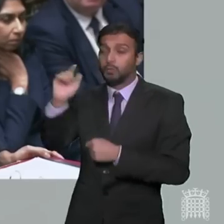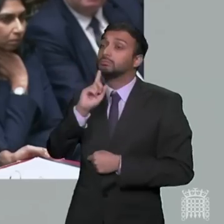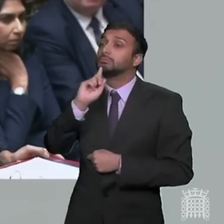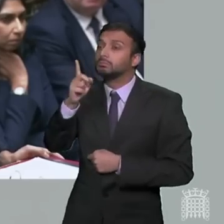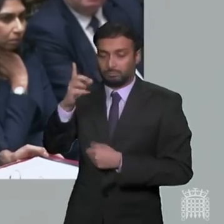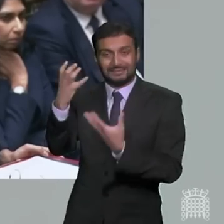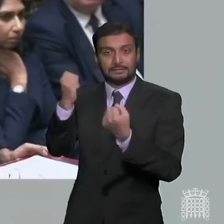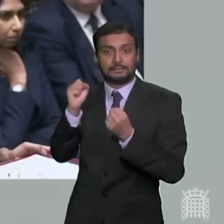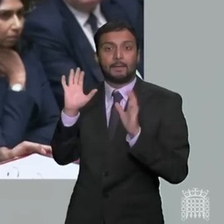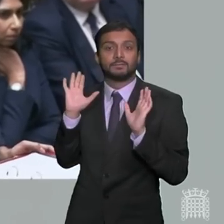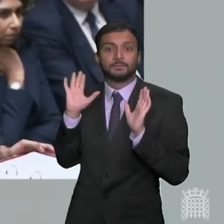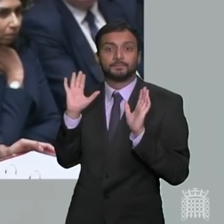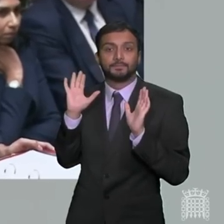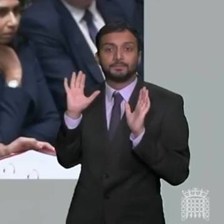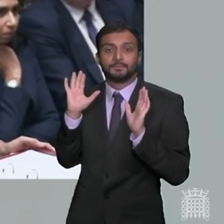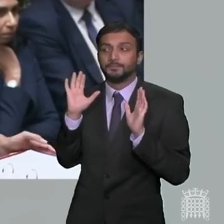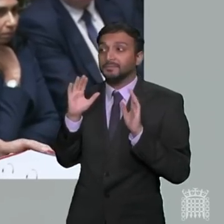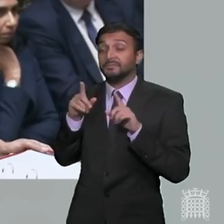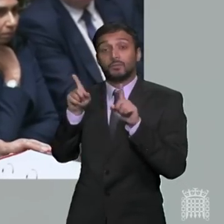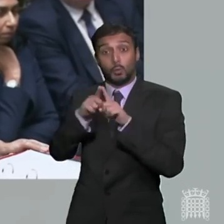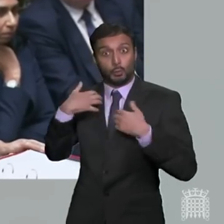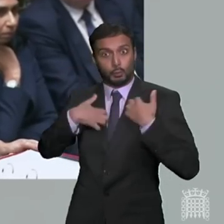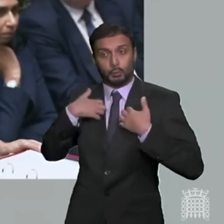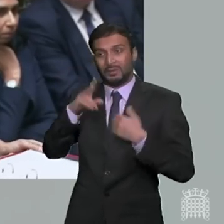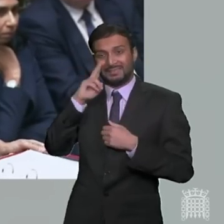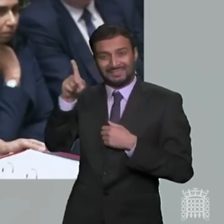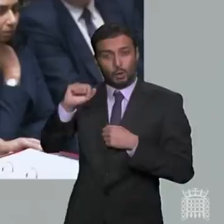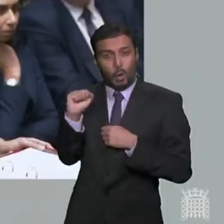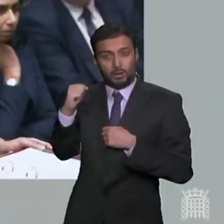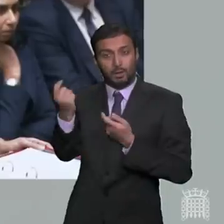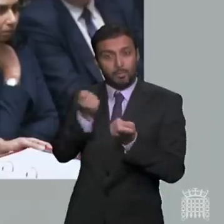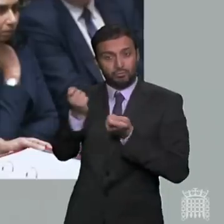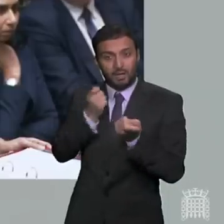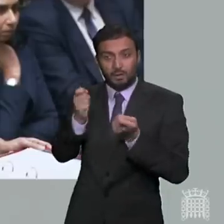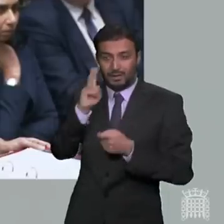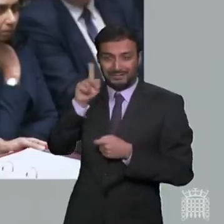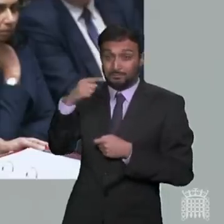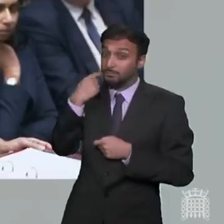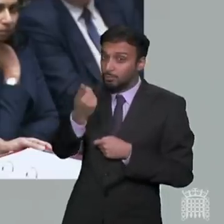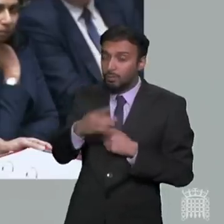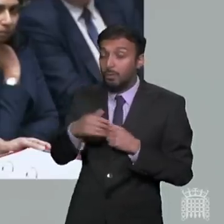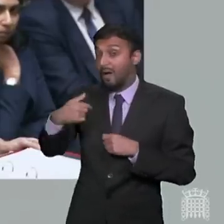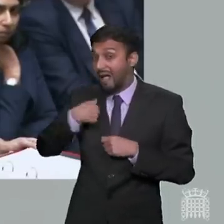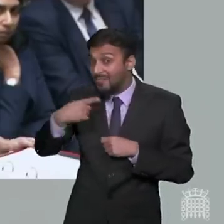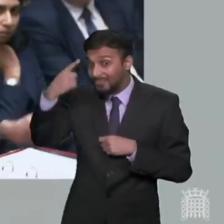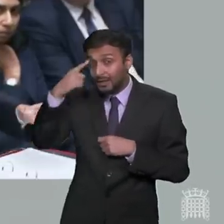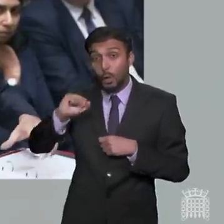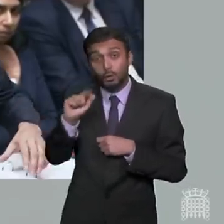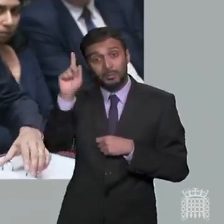looking forward to seeing the Moderator of the Church of Scotland tomorrow. I think that the people of Scotland want us working on fixing the major challenges that